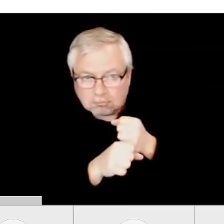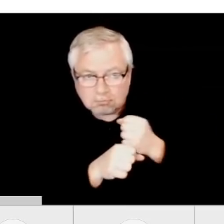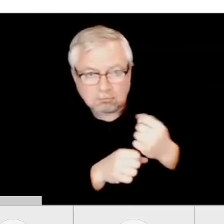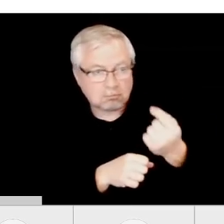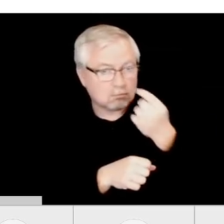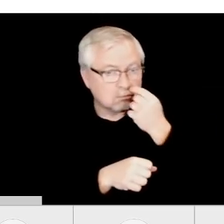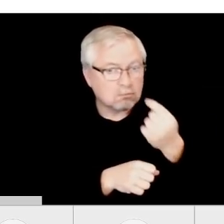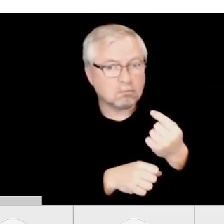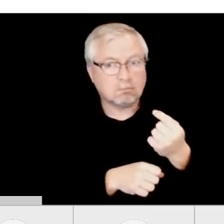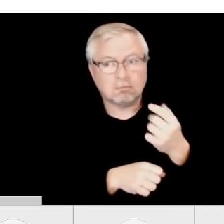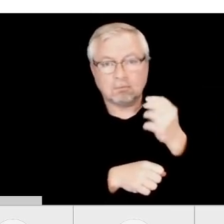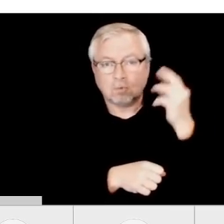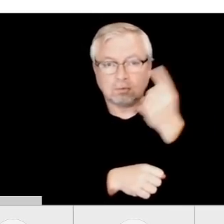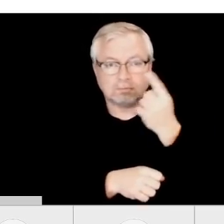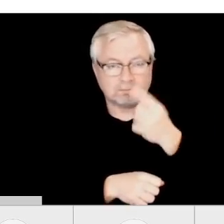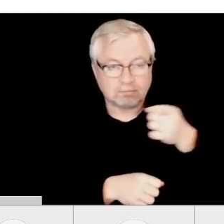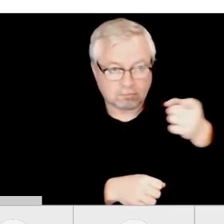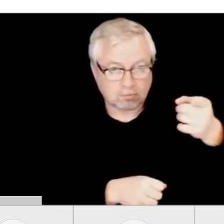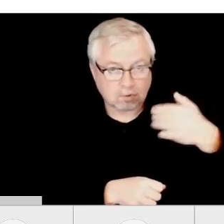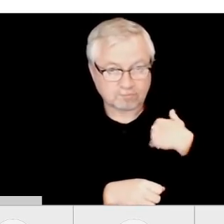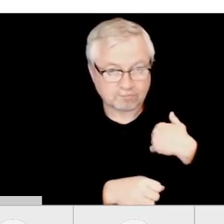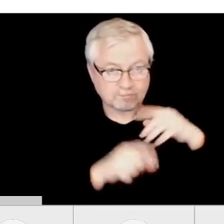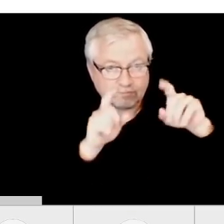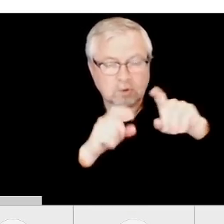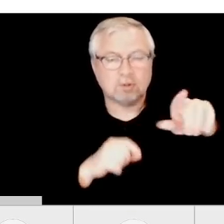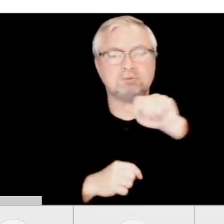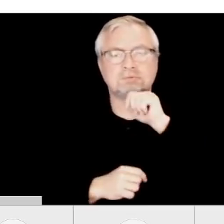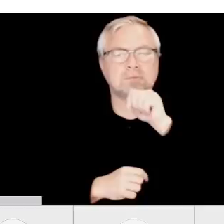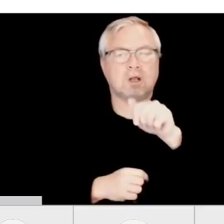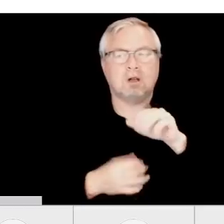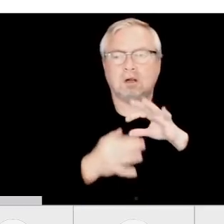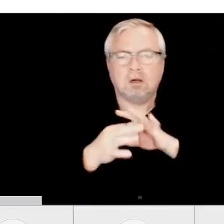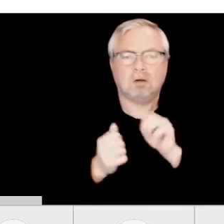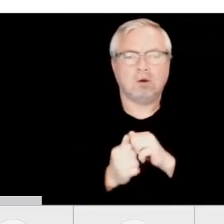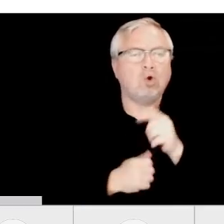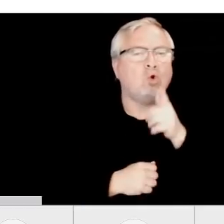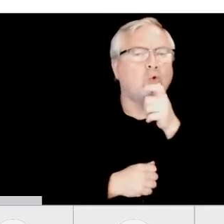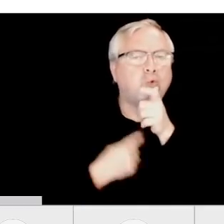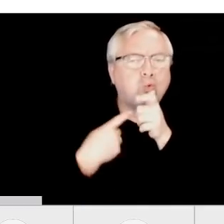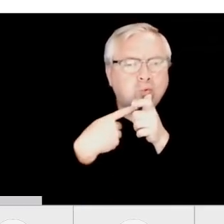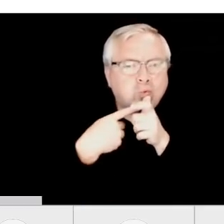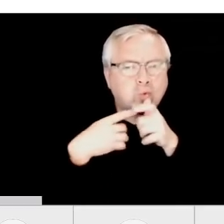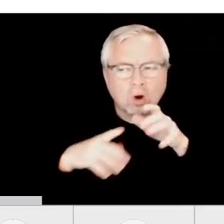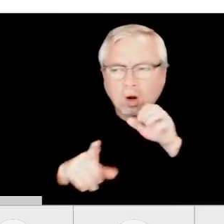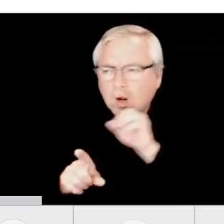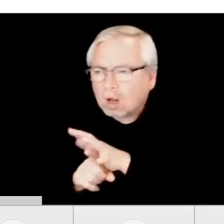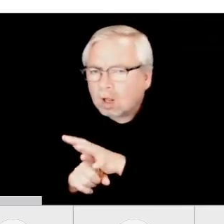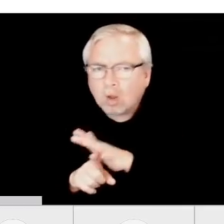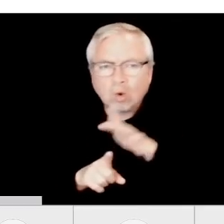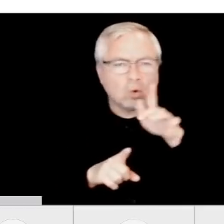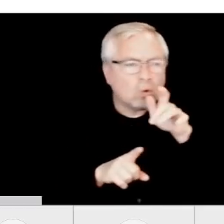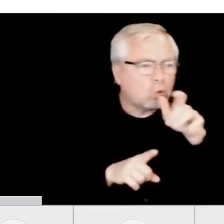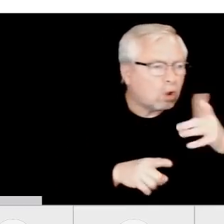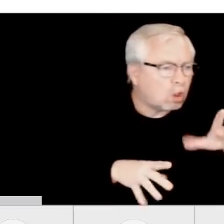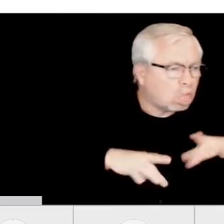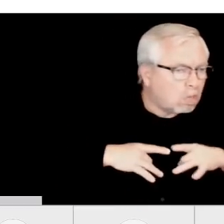network who might have been exposed and infected from that one individual.